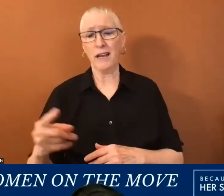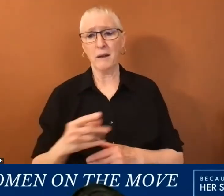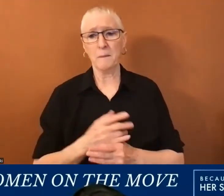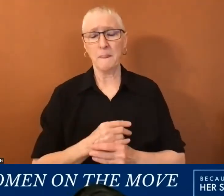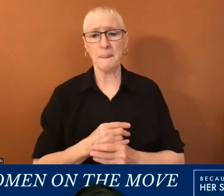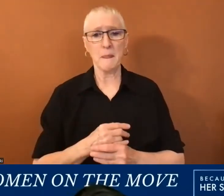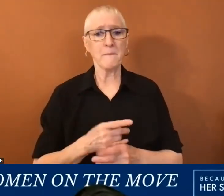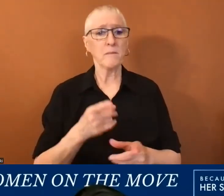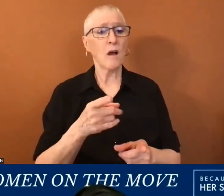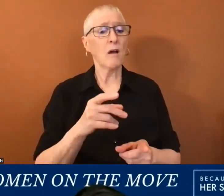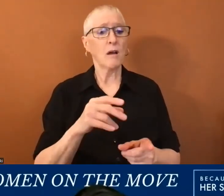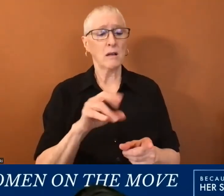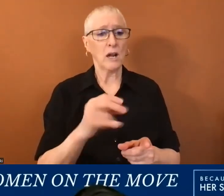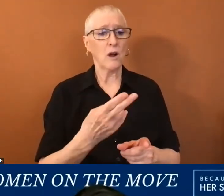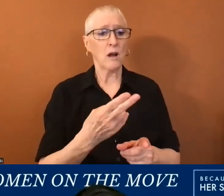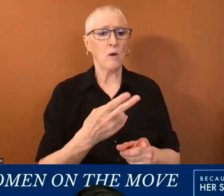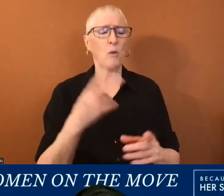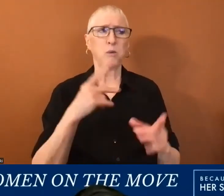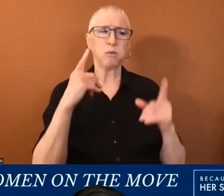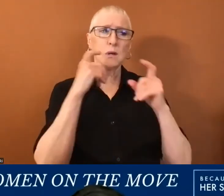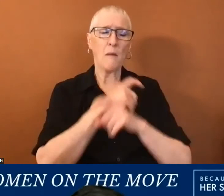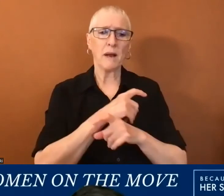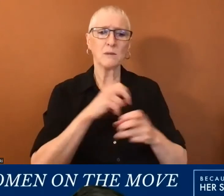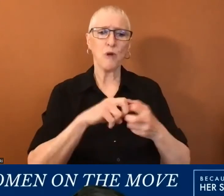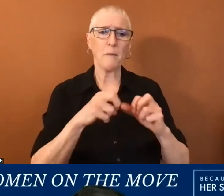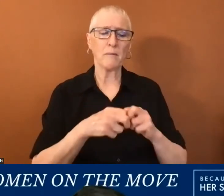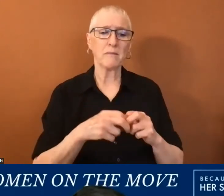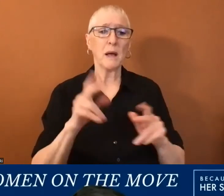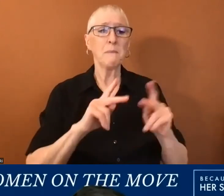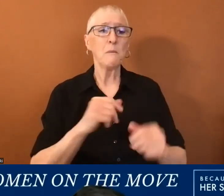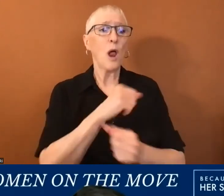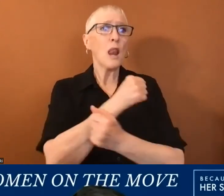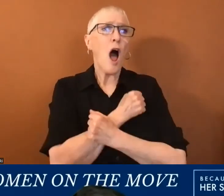Sarah: Sure, so it's a really complex problem. Um, you know, people love seafood so, you know,